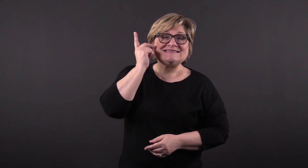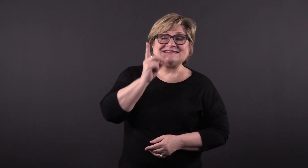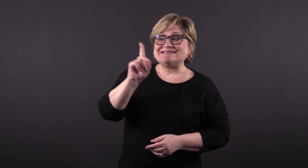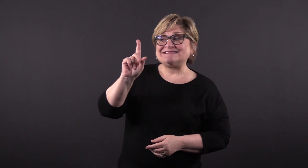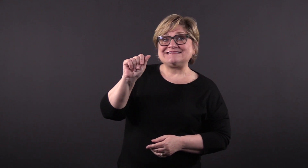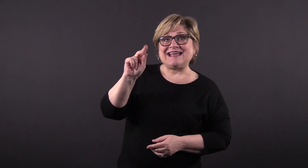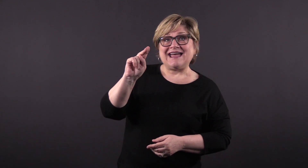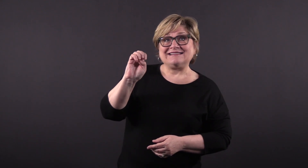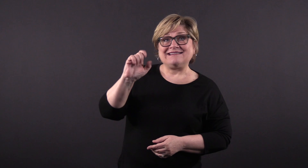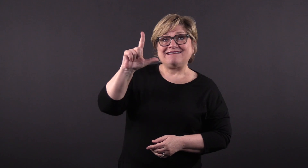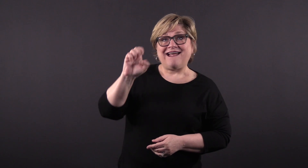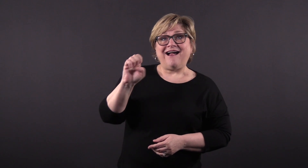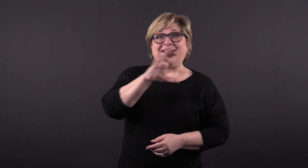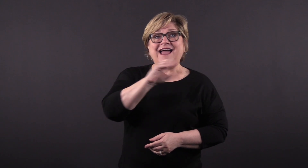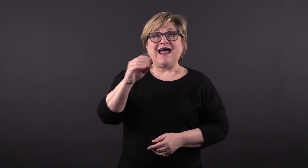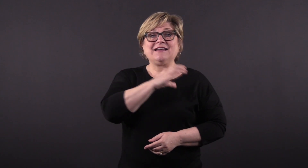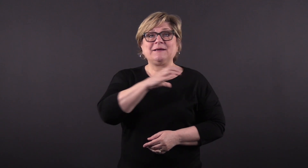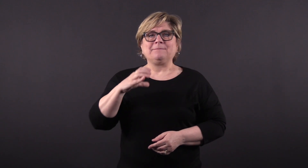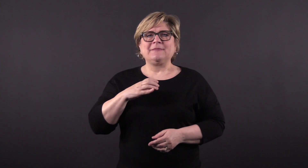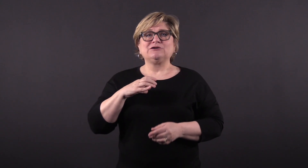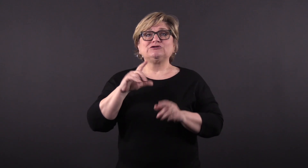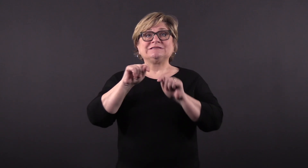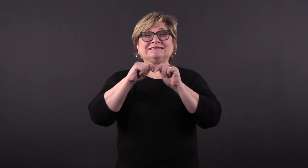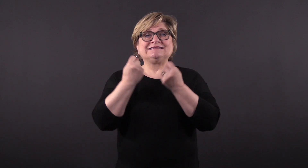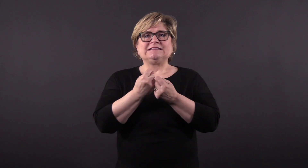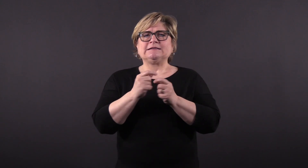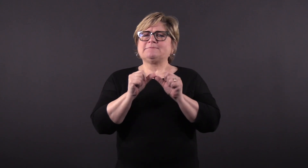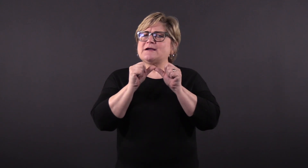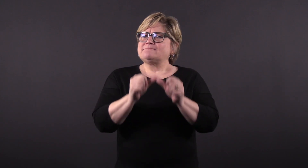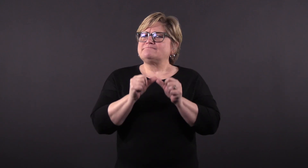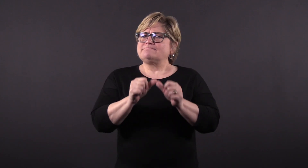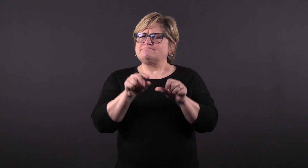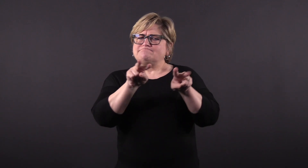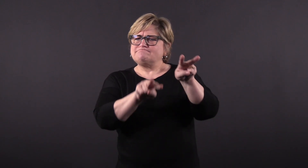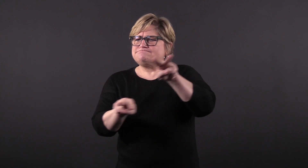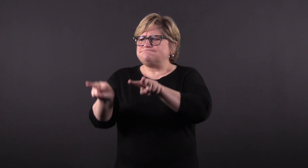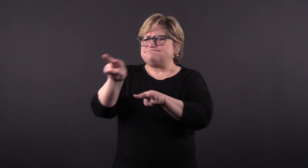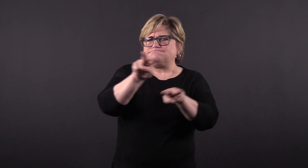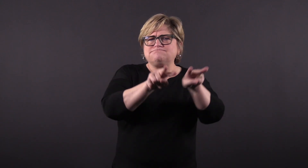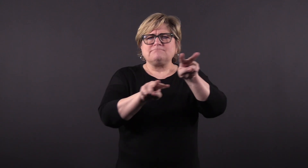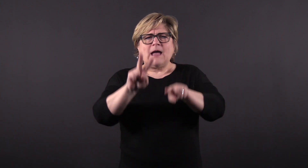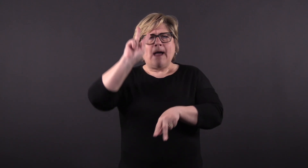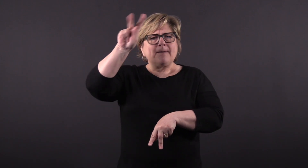Danelle and the Commission team continue to monitor the political climate with